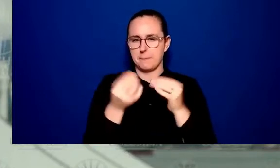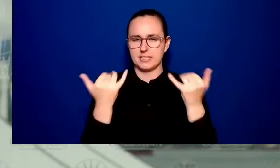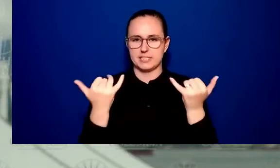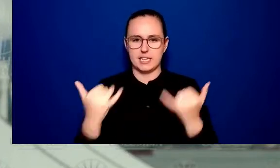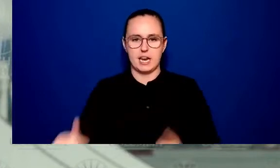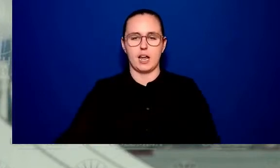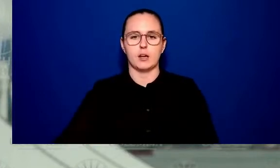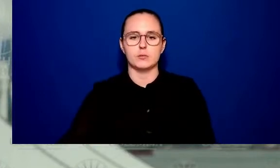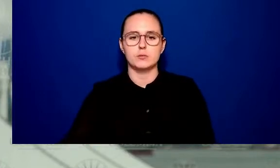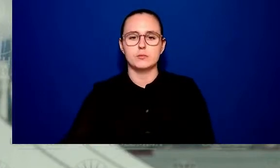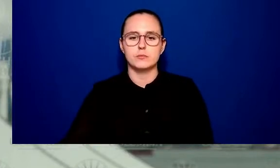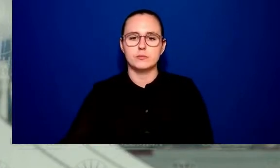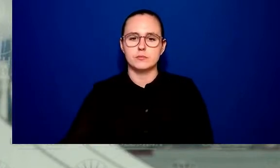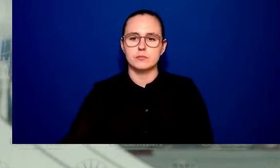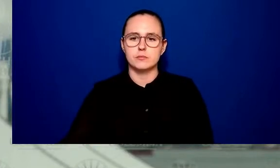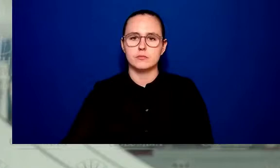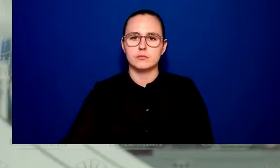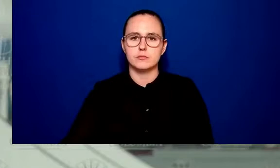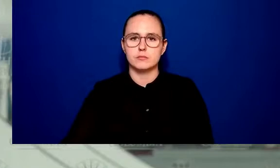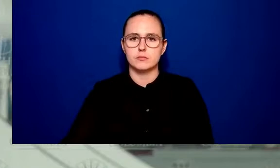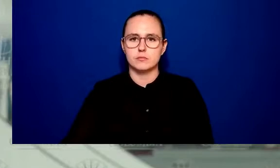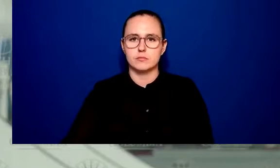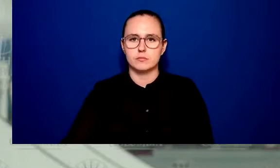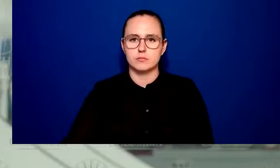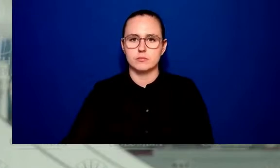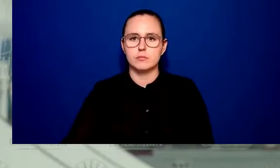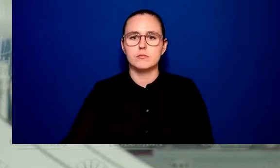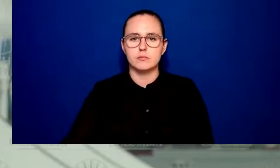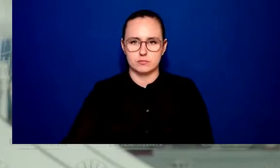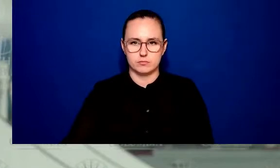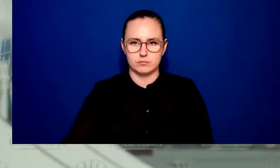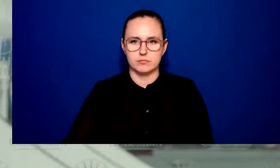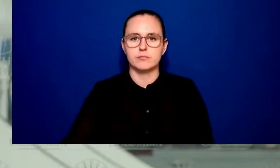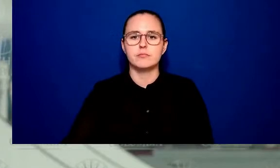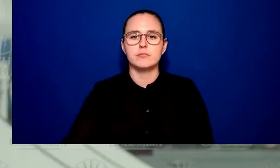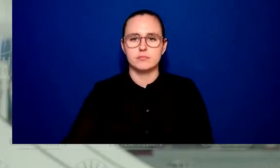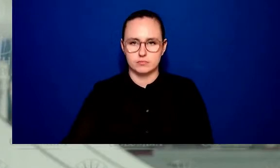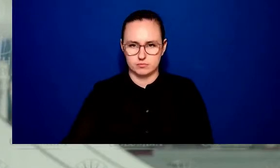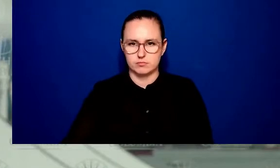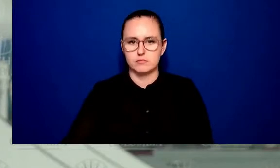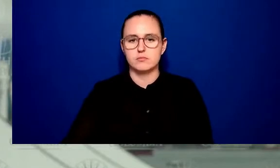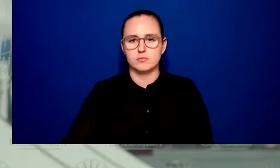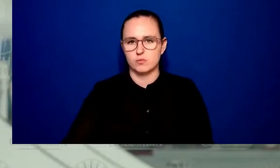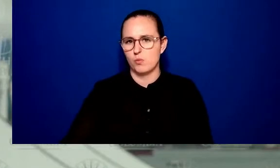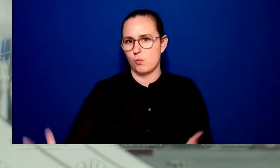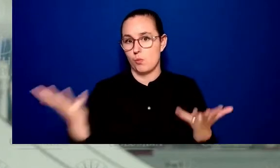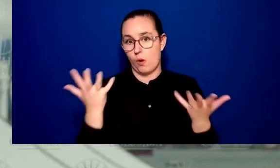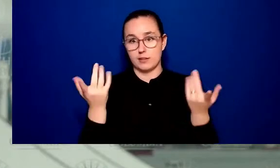and the preparations that have been made for this important. And significant milestone not